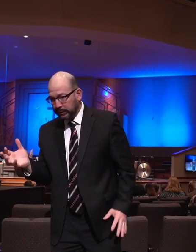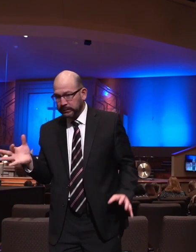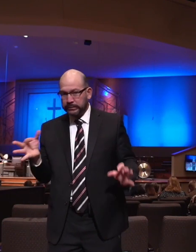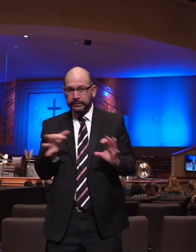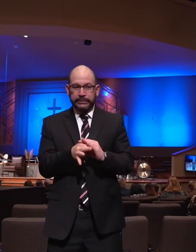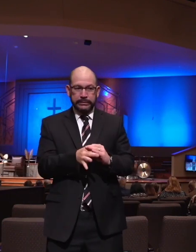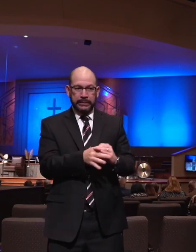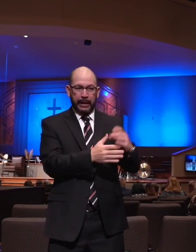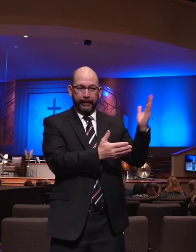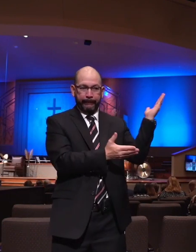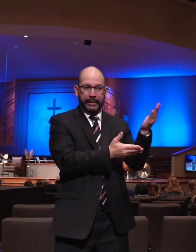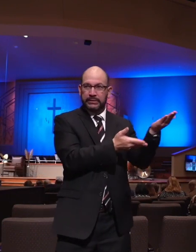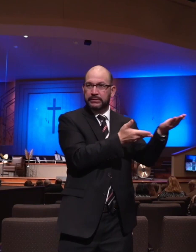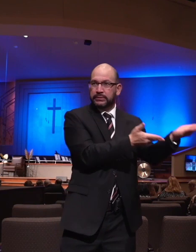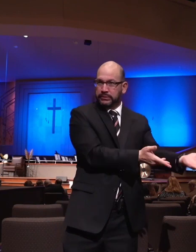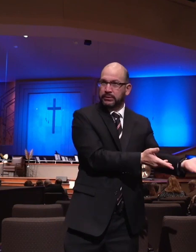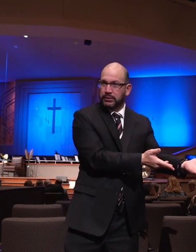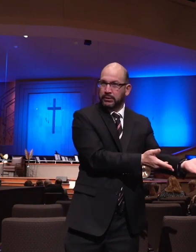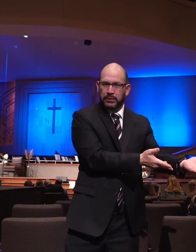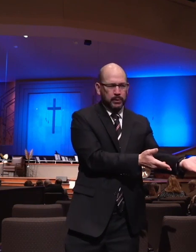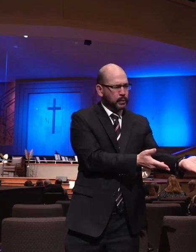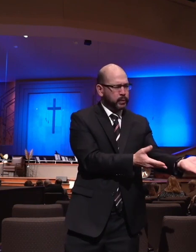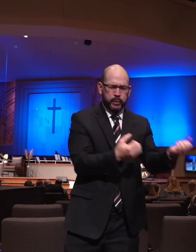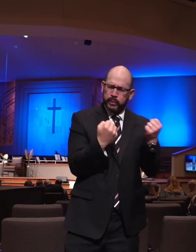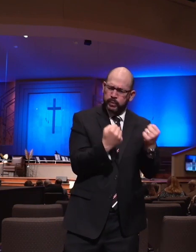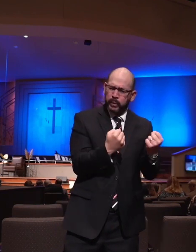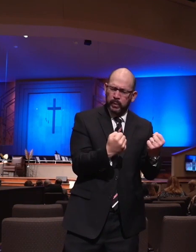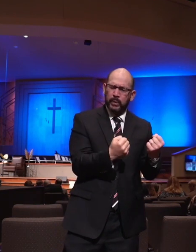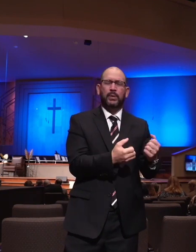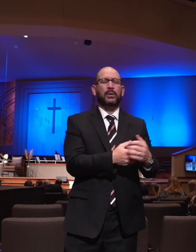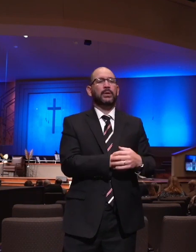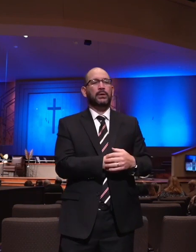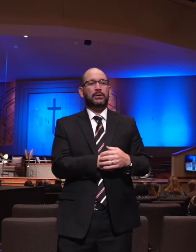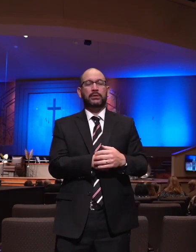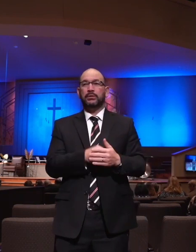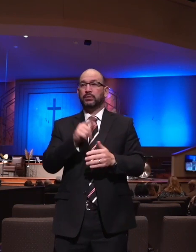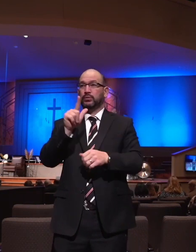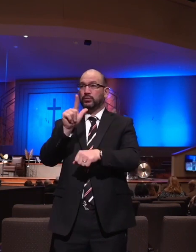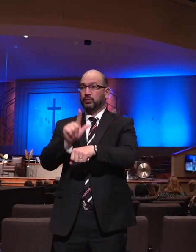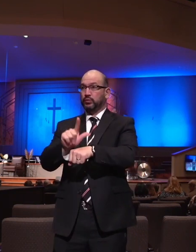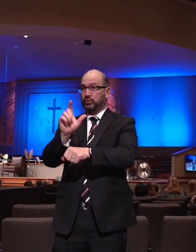wanted to preach tonight and in Luke chapter 4